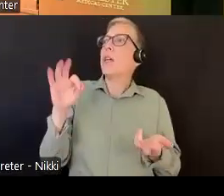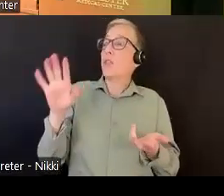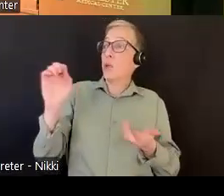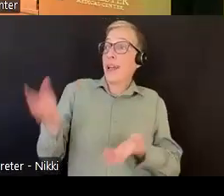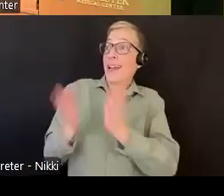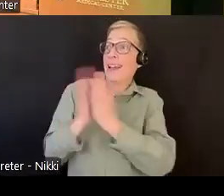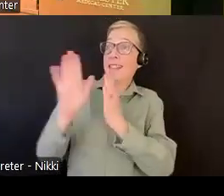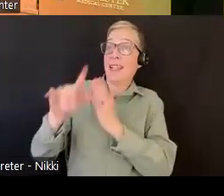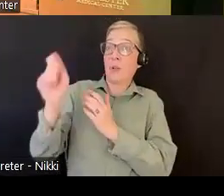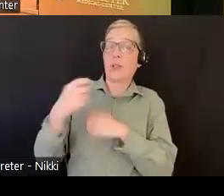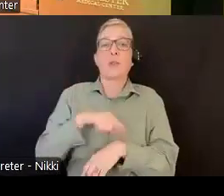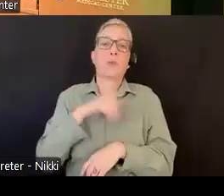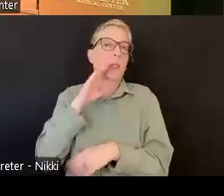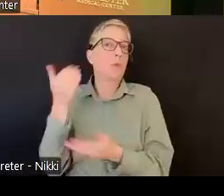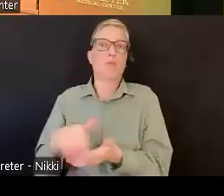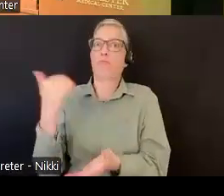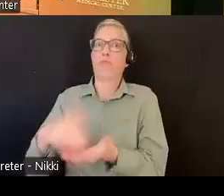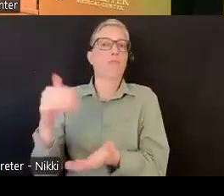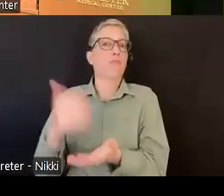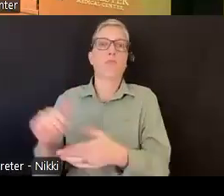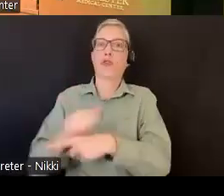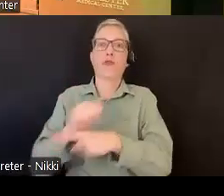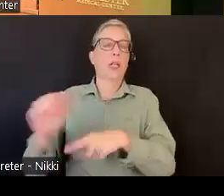you in systems that people are acknowledging aren't functioning and then you're going to repeat